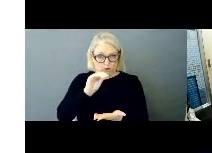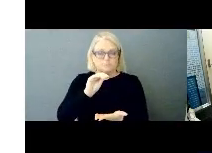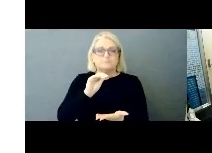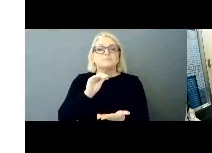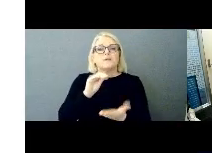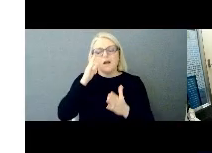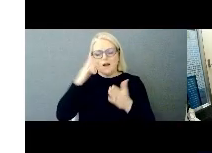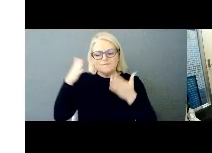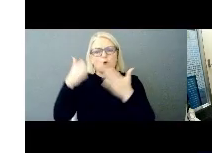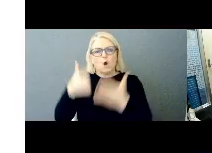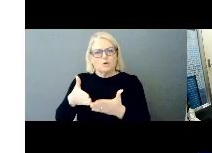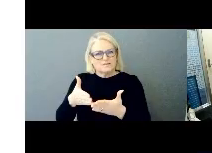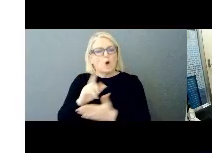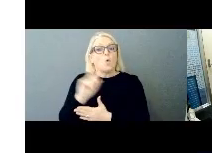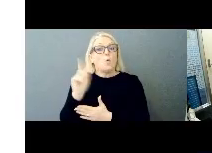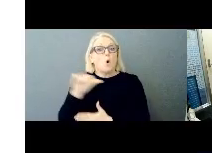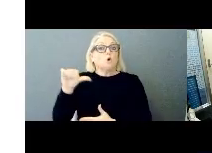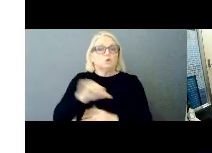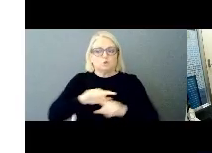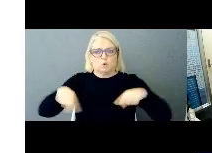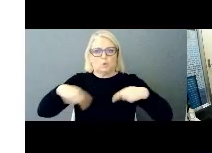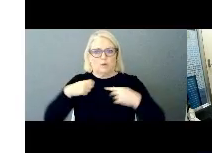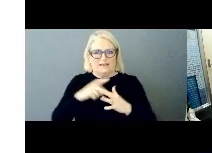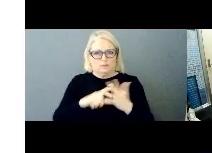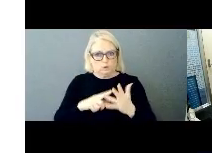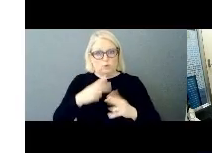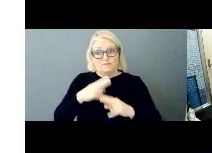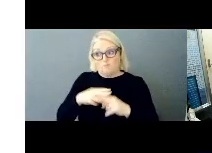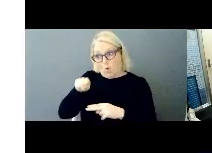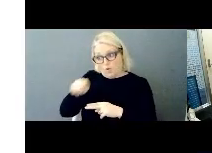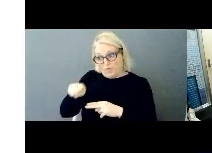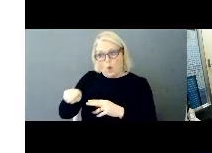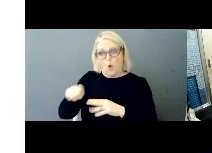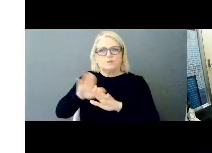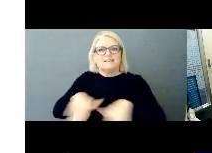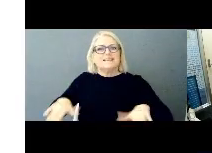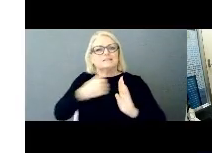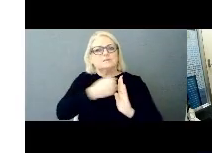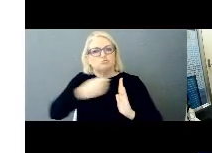in terms of seeing children out-of-home care in the healthcare system. And it's the difference between...